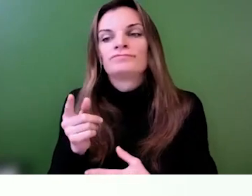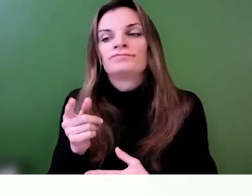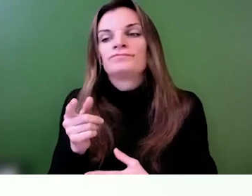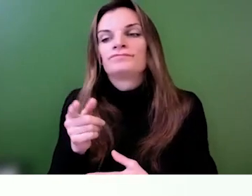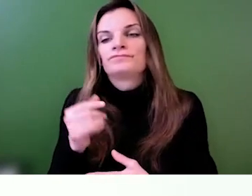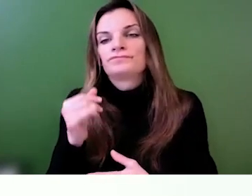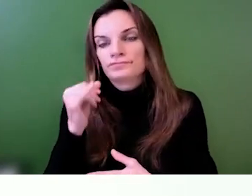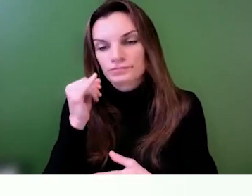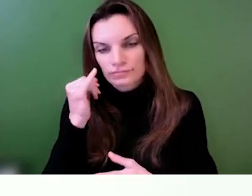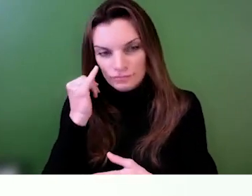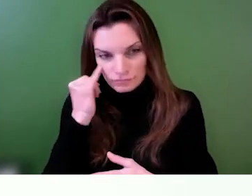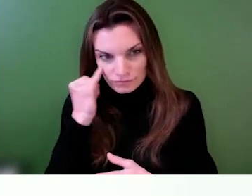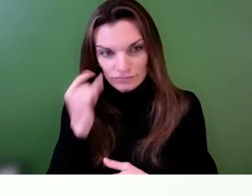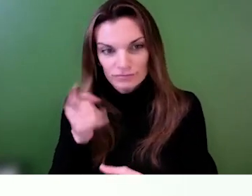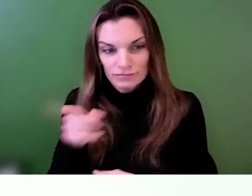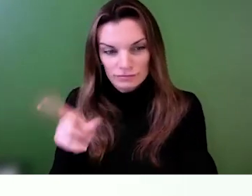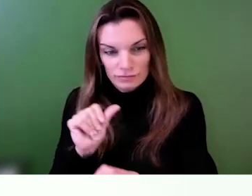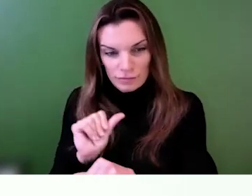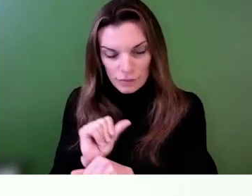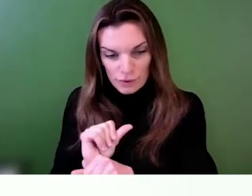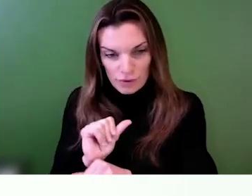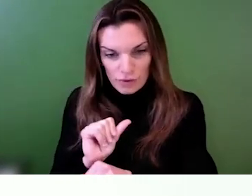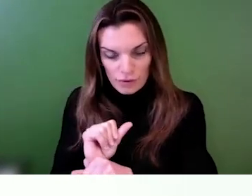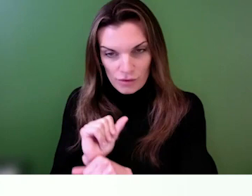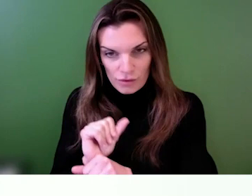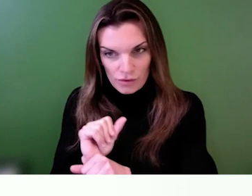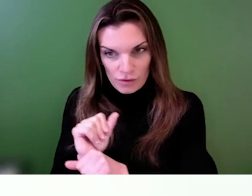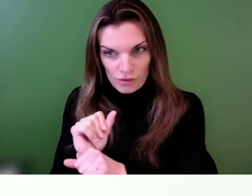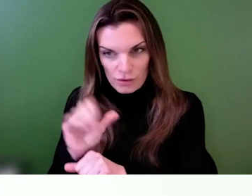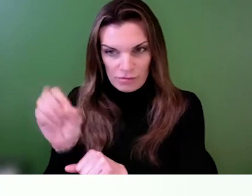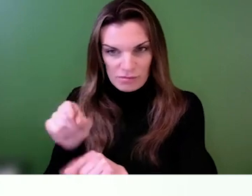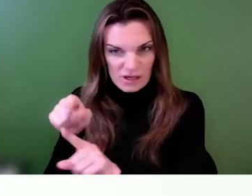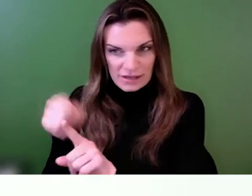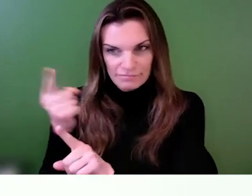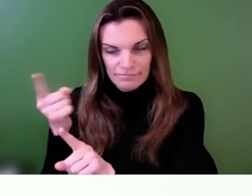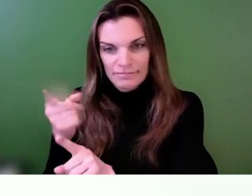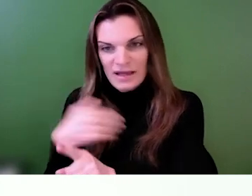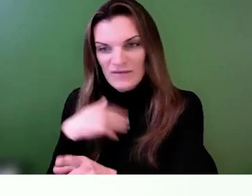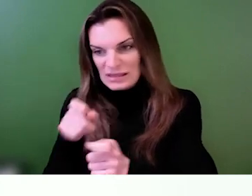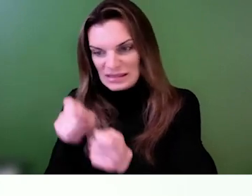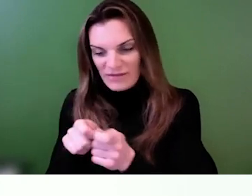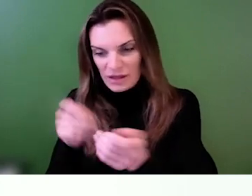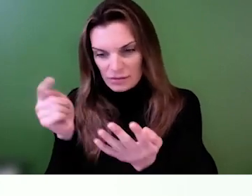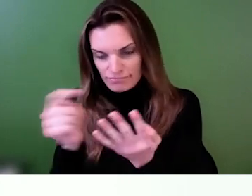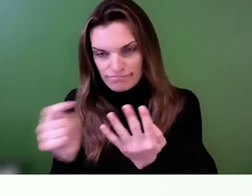typically that employer has, you know, specific deadlines of okay well we need you to provide us a